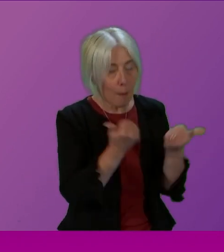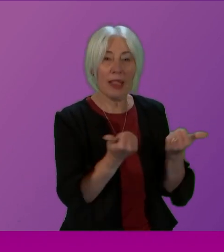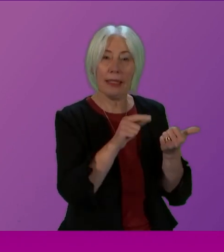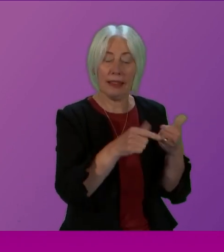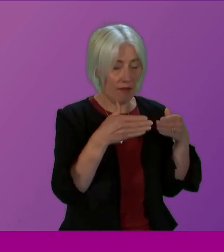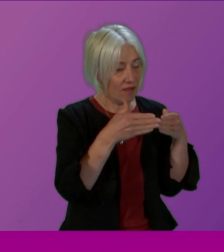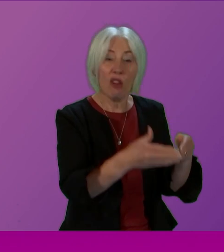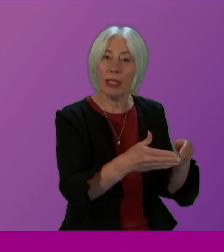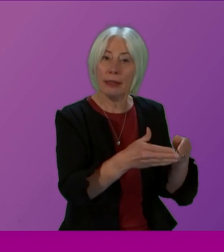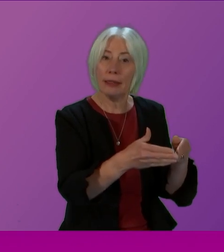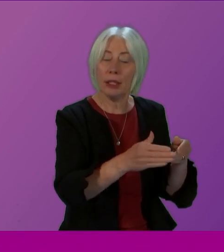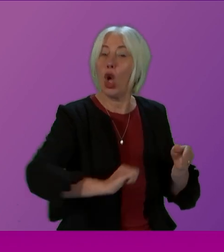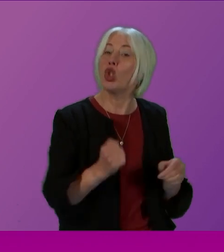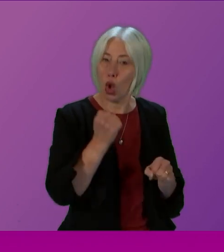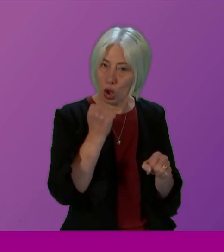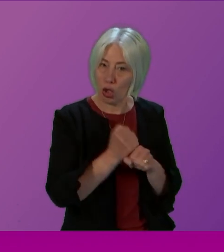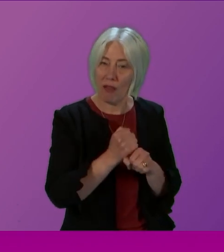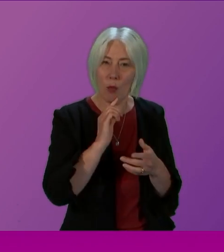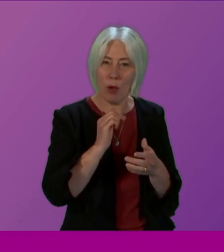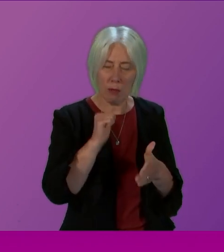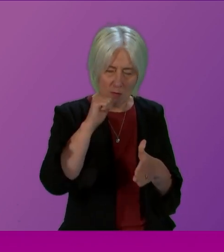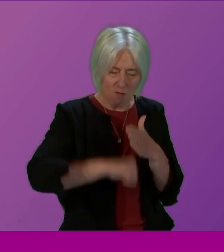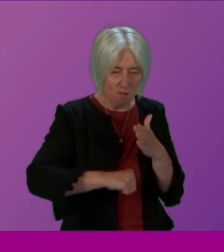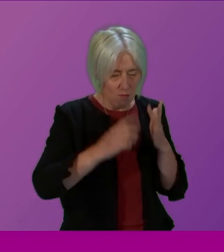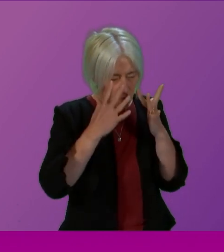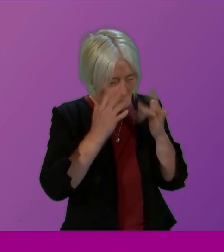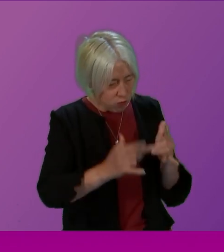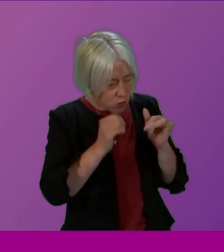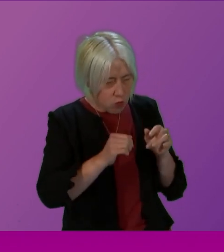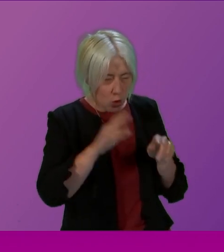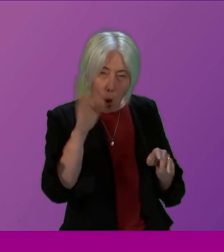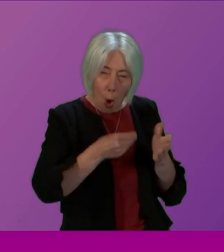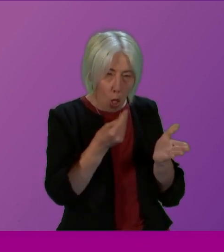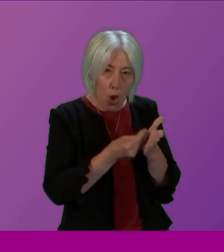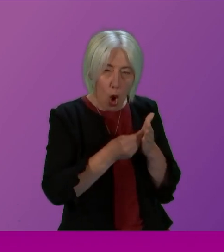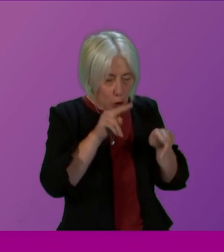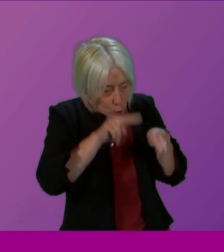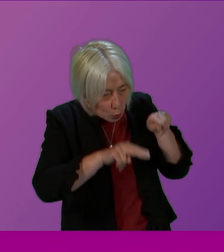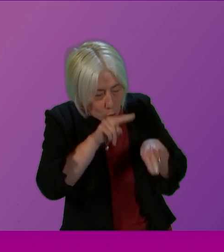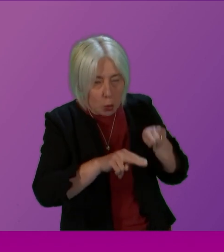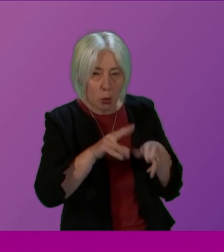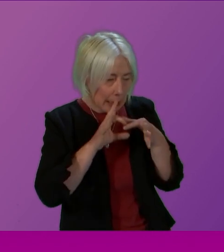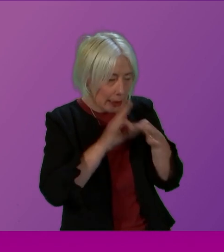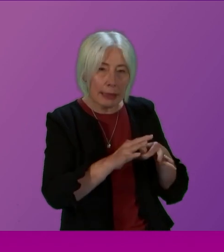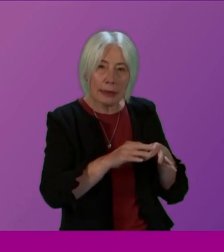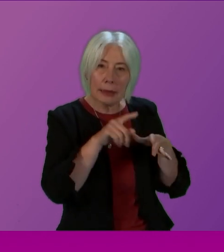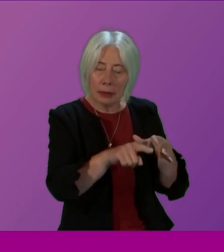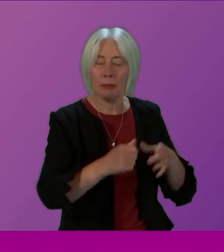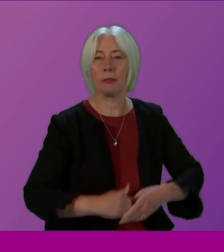are completed and that the Scottish Government applies robust scrutiny to all cost assessments that are issued by the shipyard.